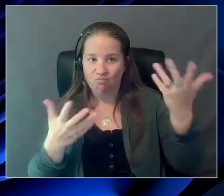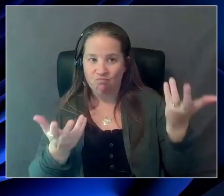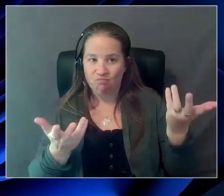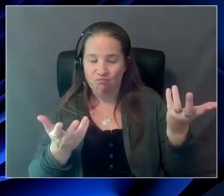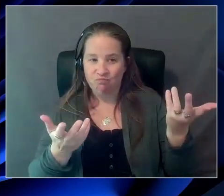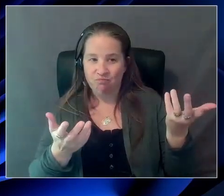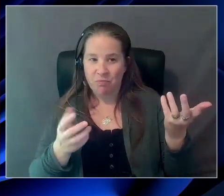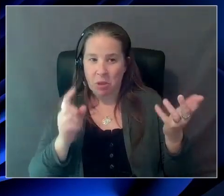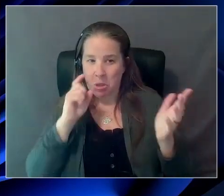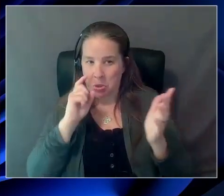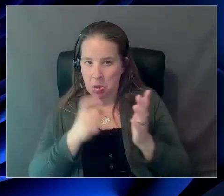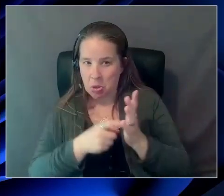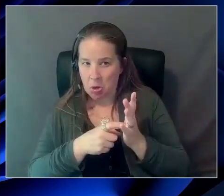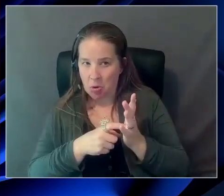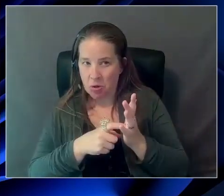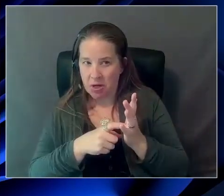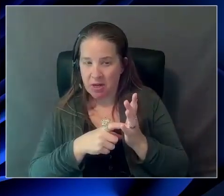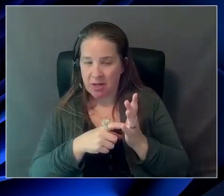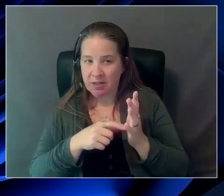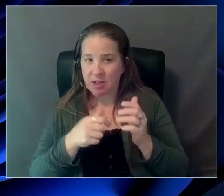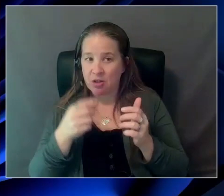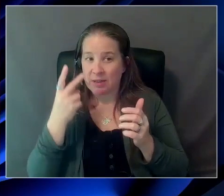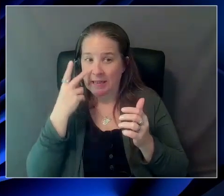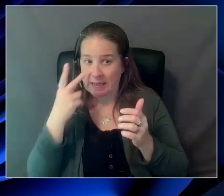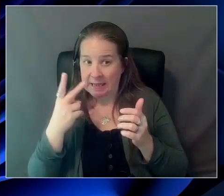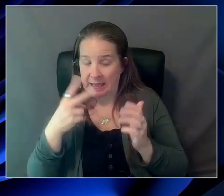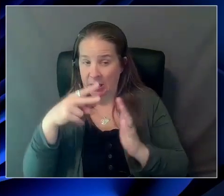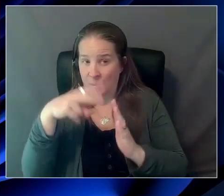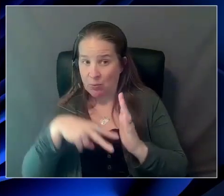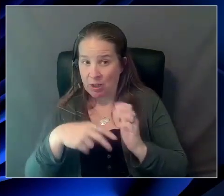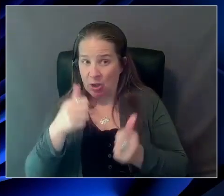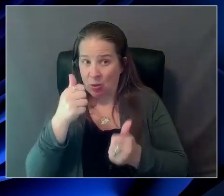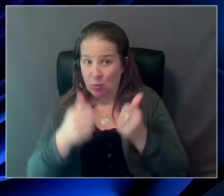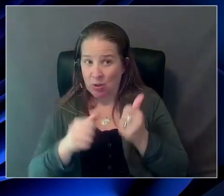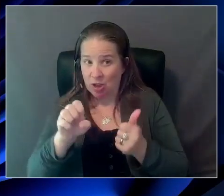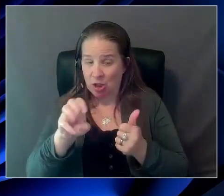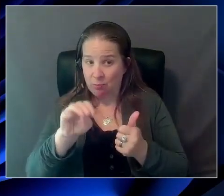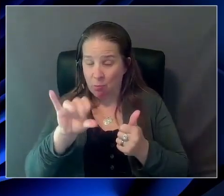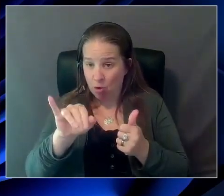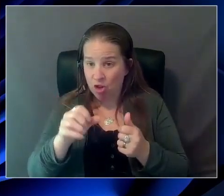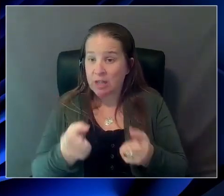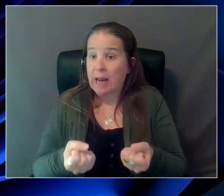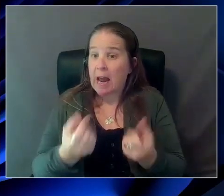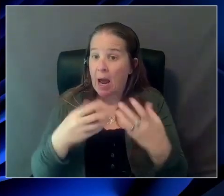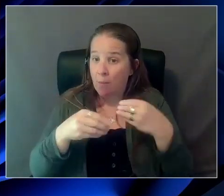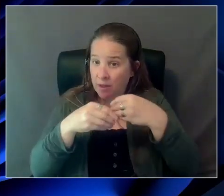we're going to read you at, the emoji is and we're going to tell you the number of there so.